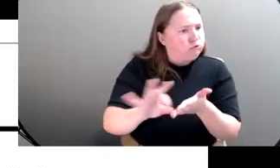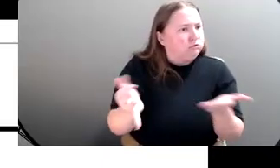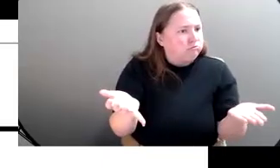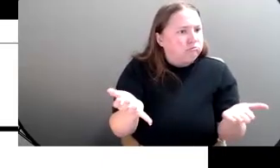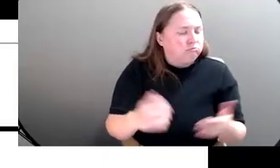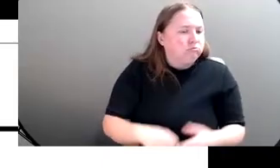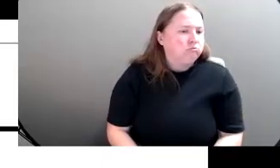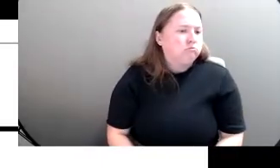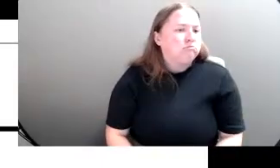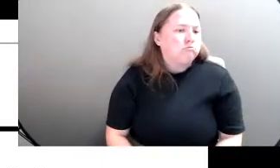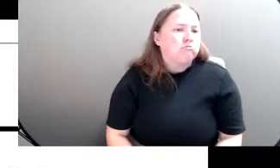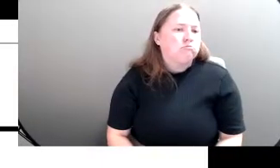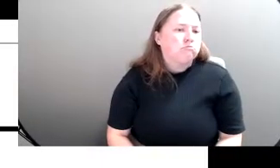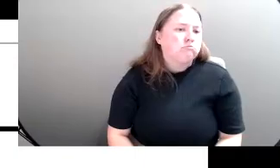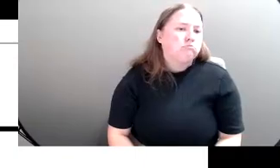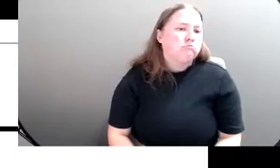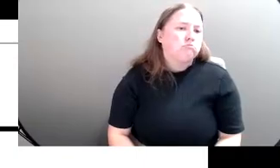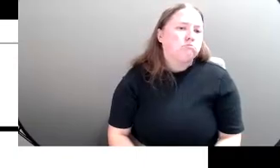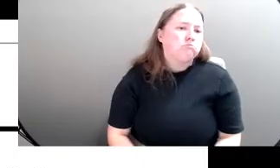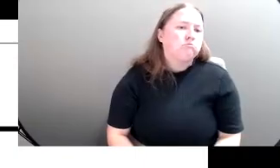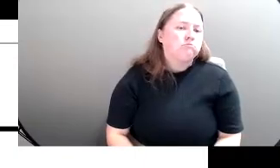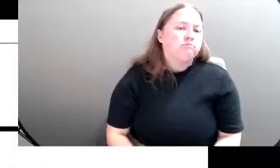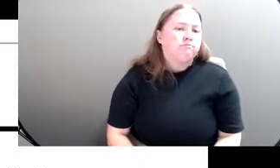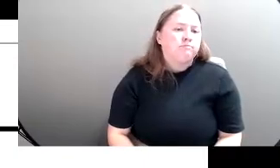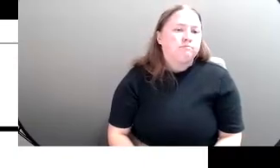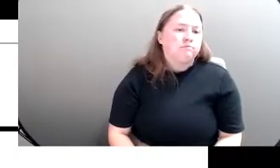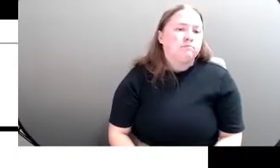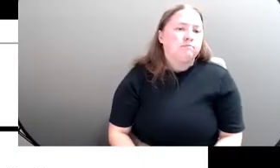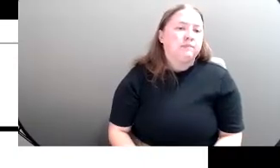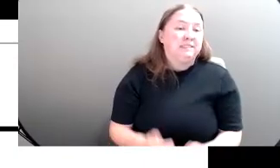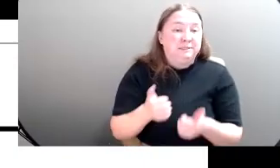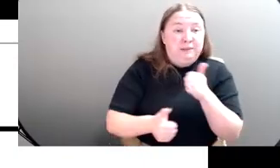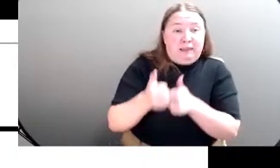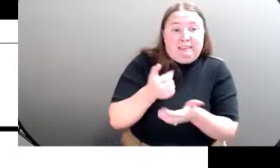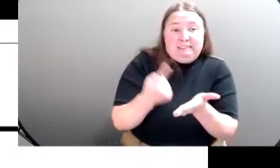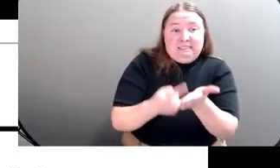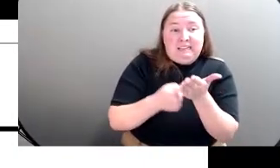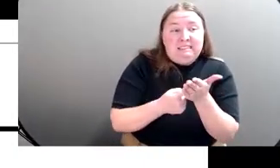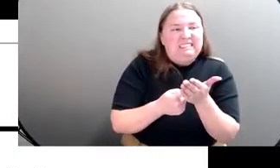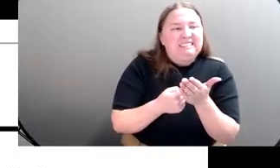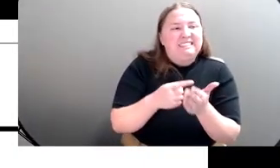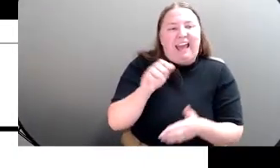And then yes, what we're mainly talking about are asynchronous online courses.